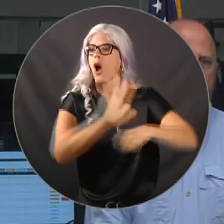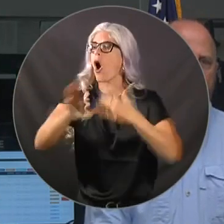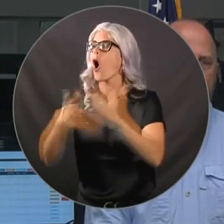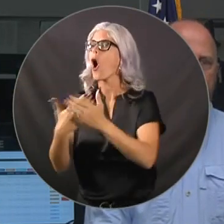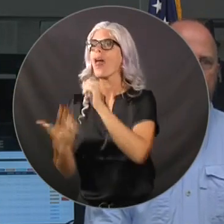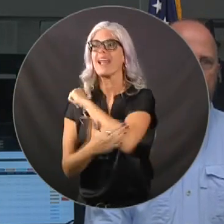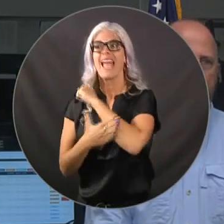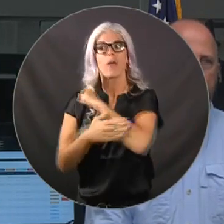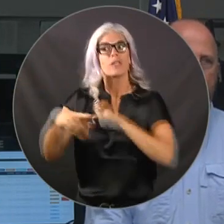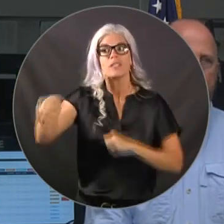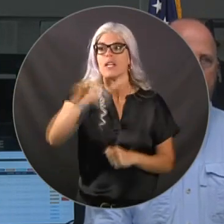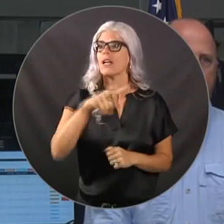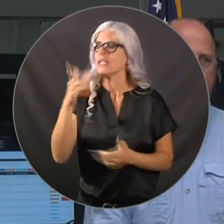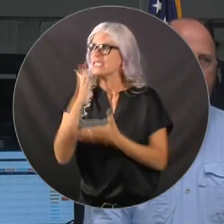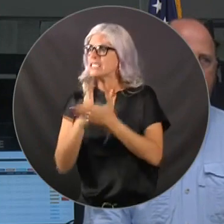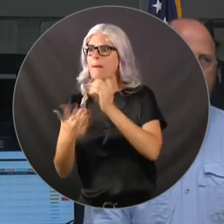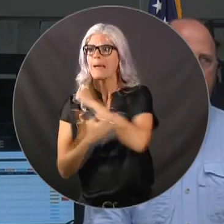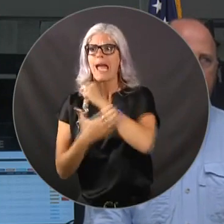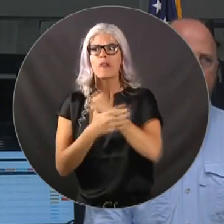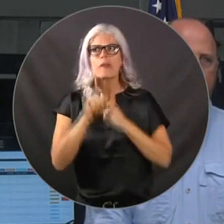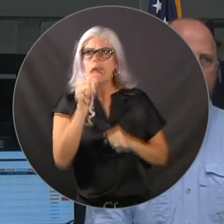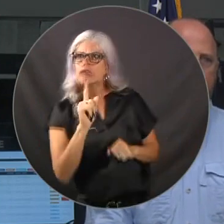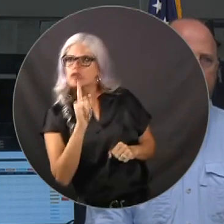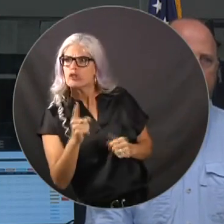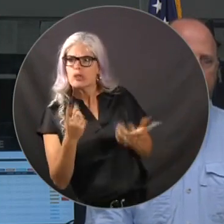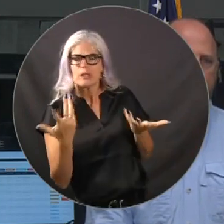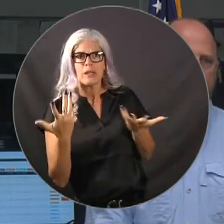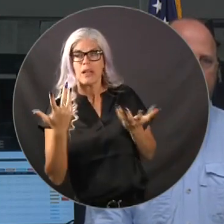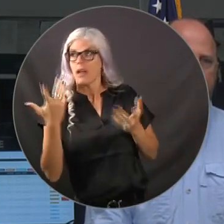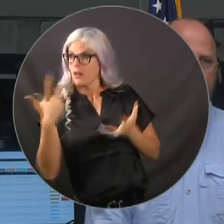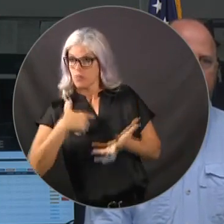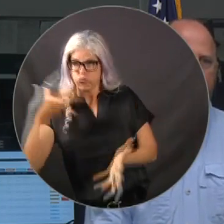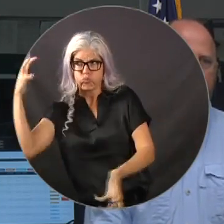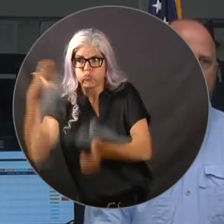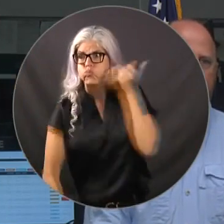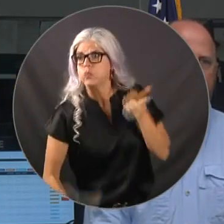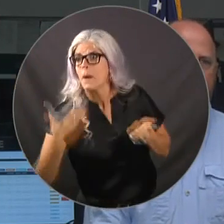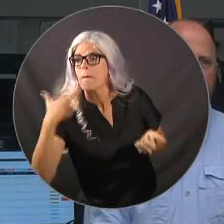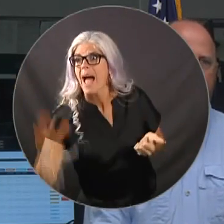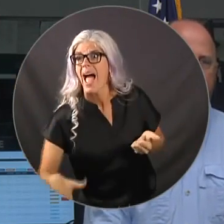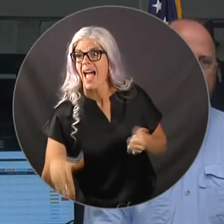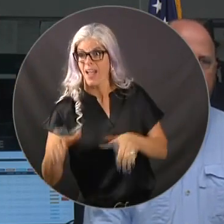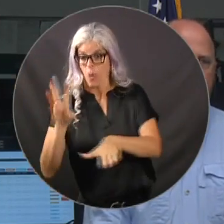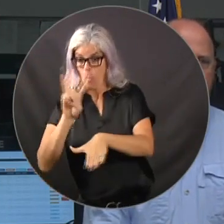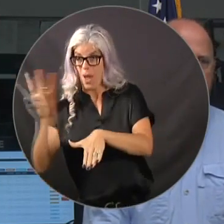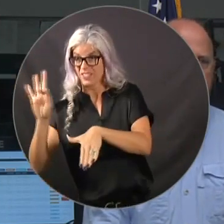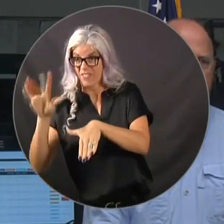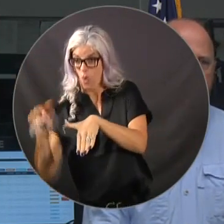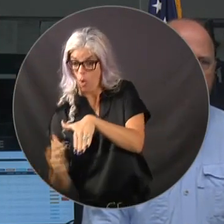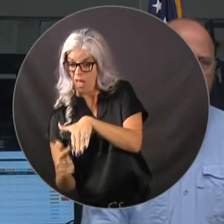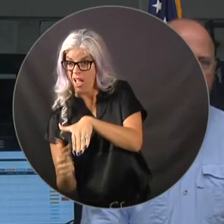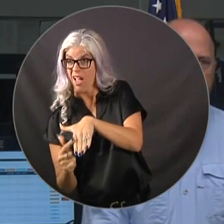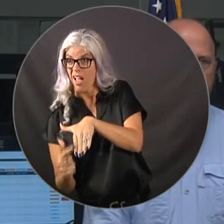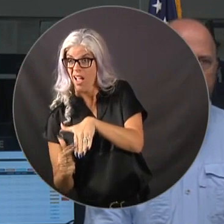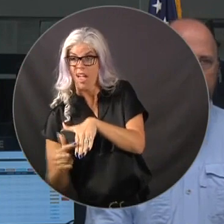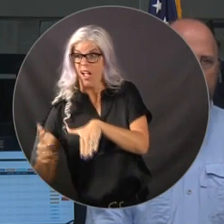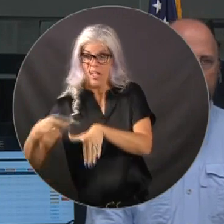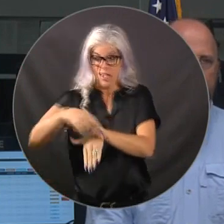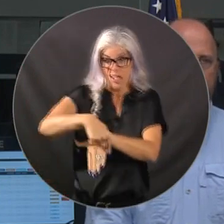not sure the extent of th Florida in particular, Ke been in constant communic